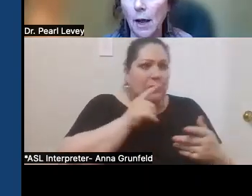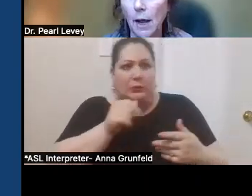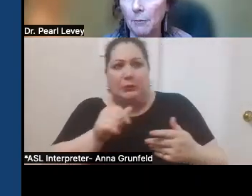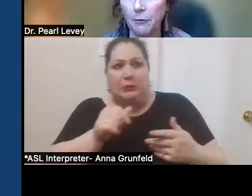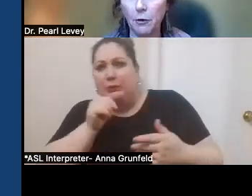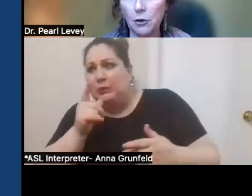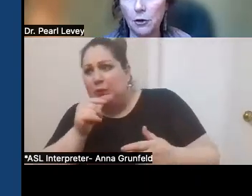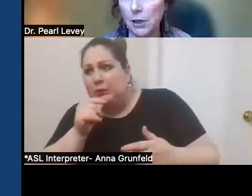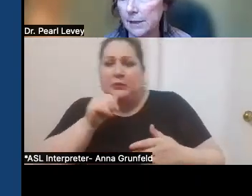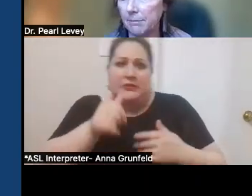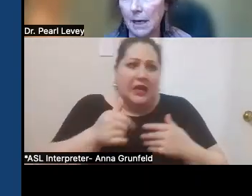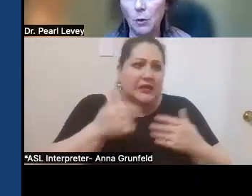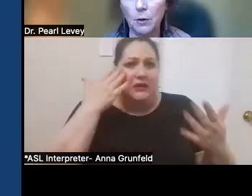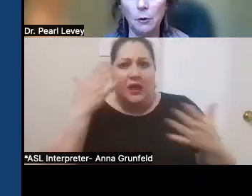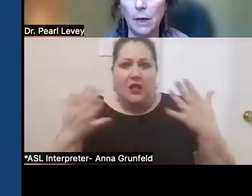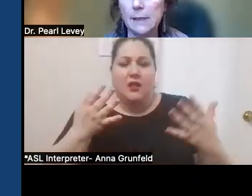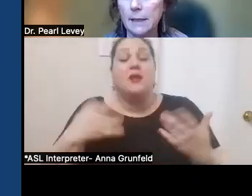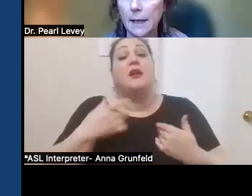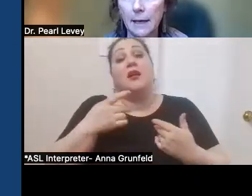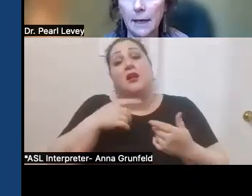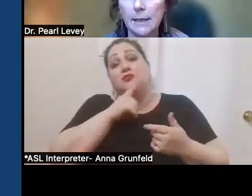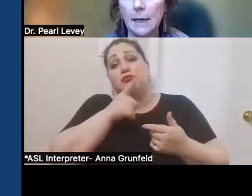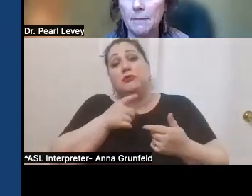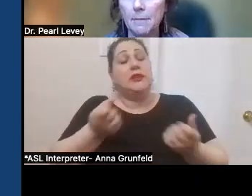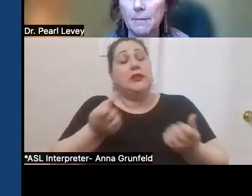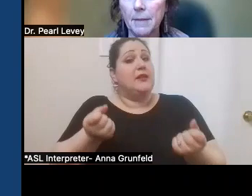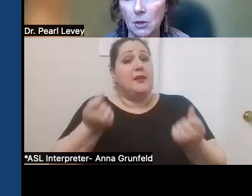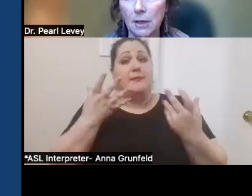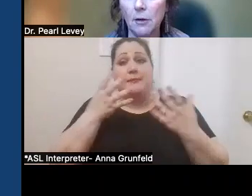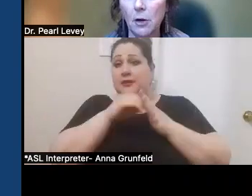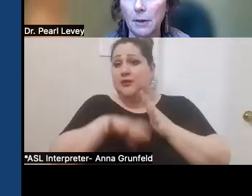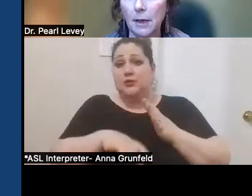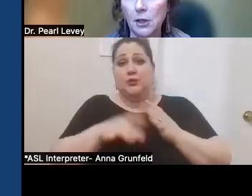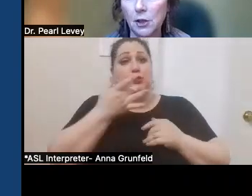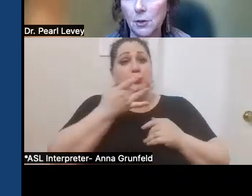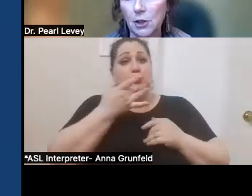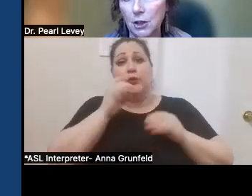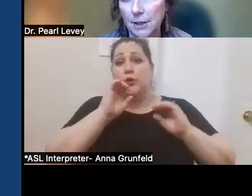and prefer to just get the grades that they get, but not have accommodations, which,